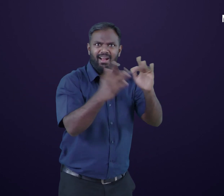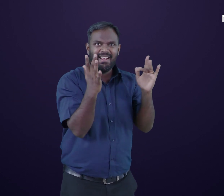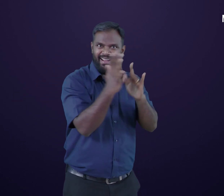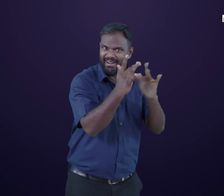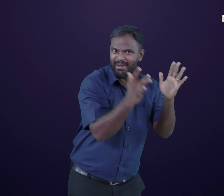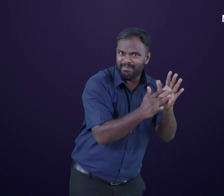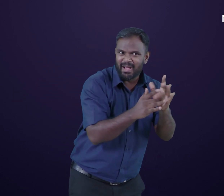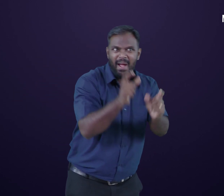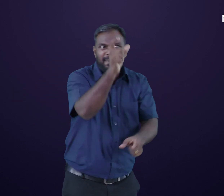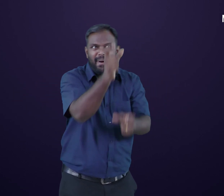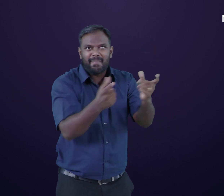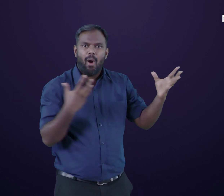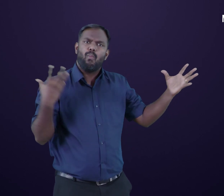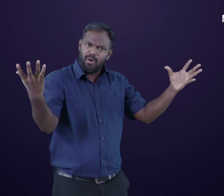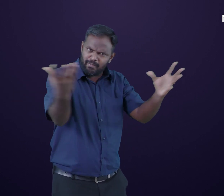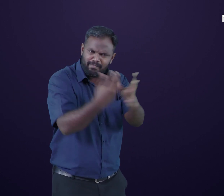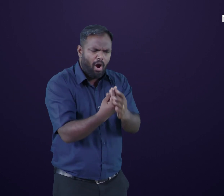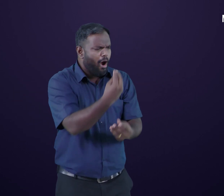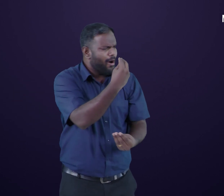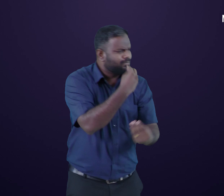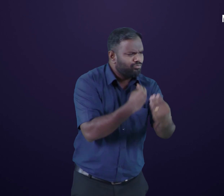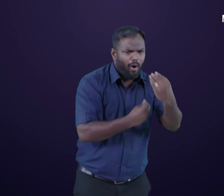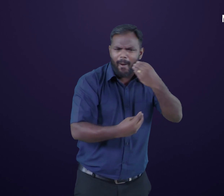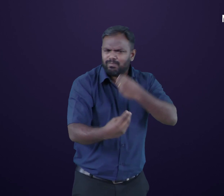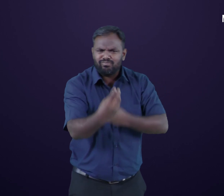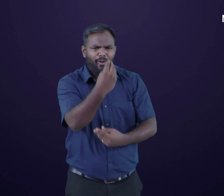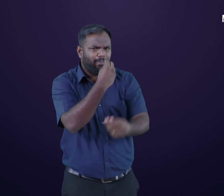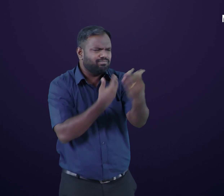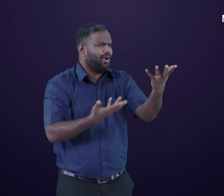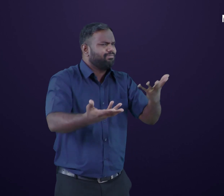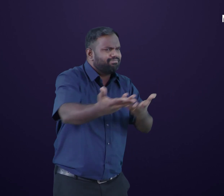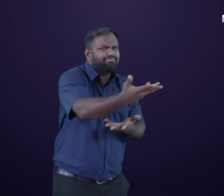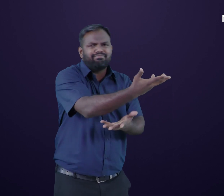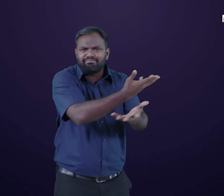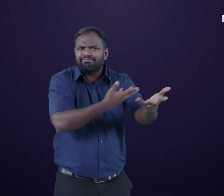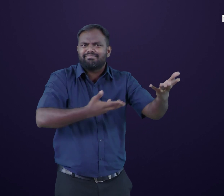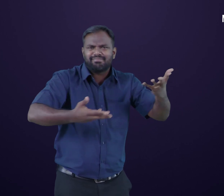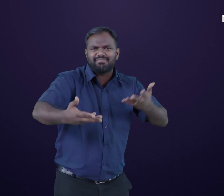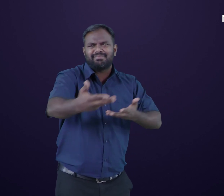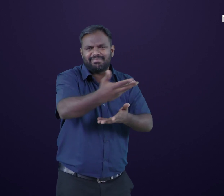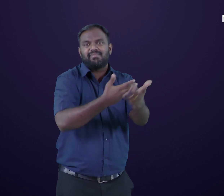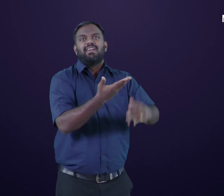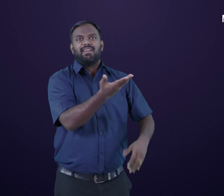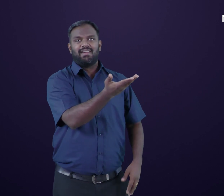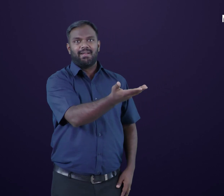So many of these people were there eating with Jesus and his close followers.